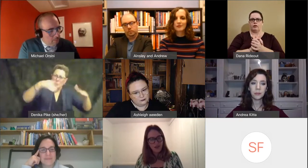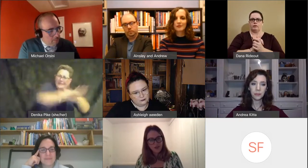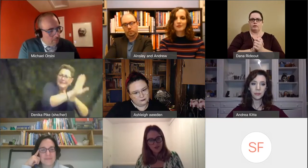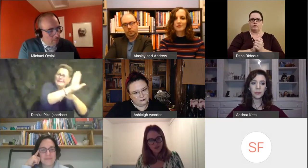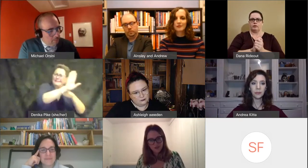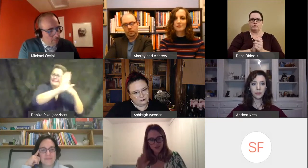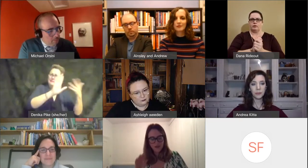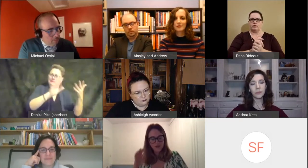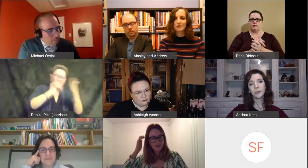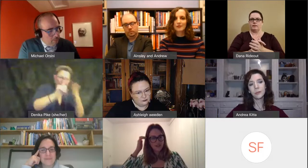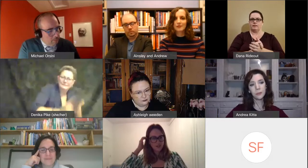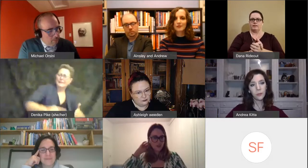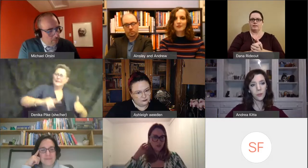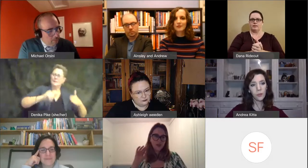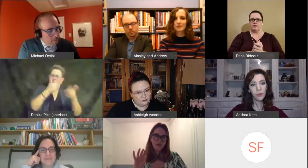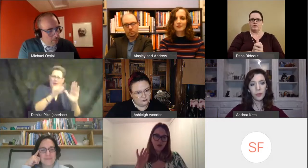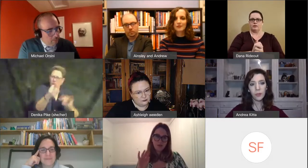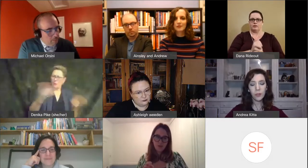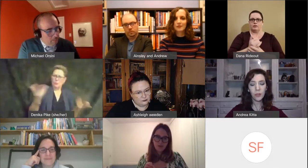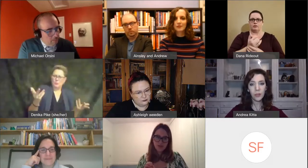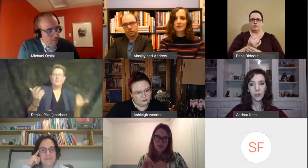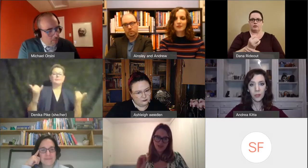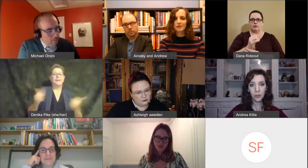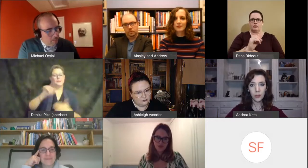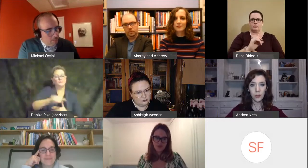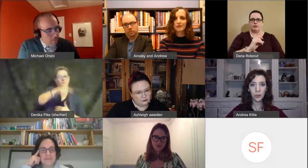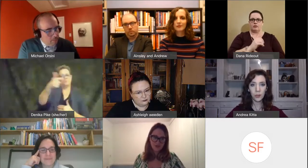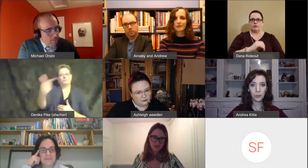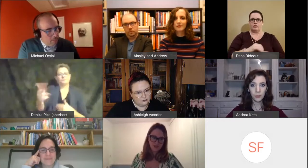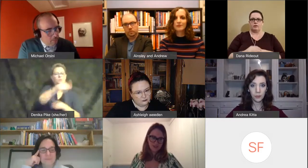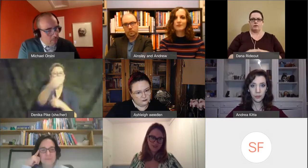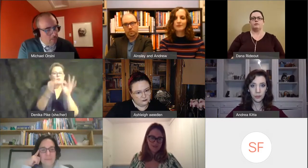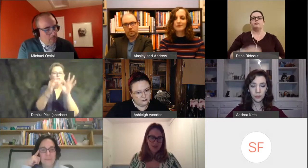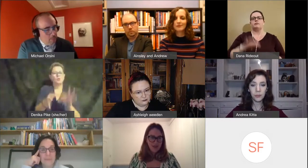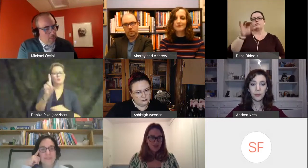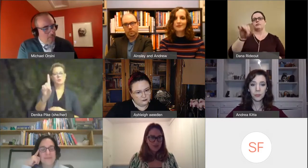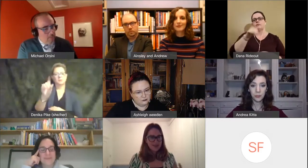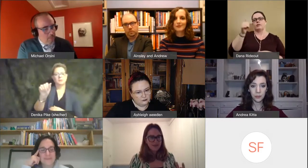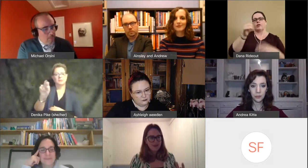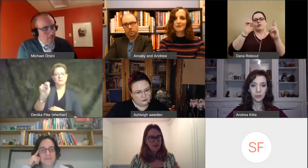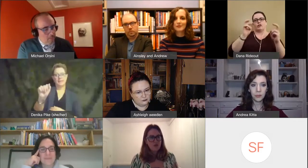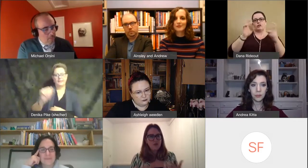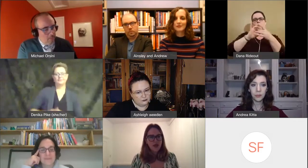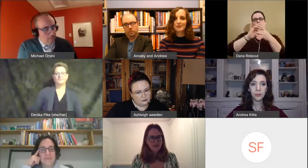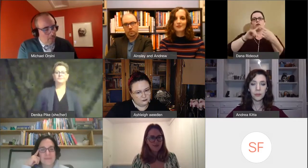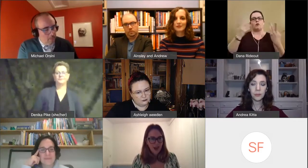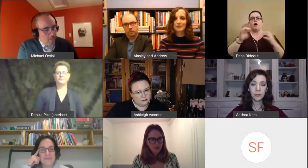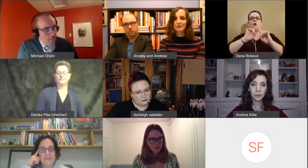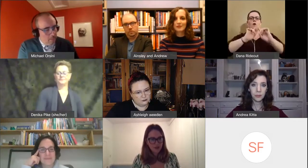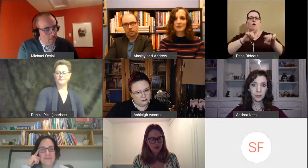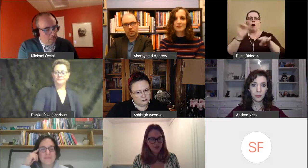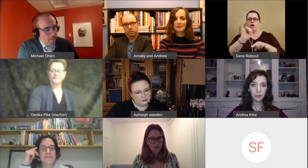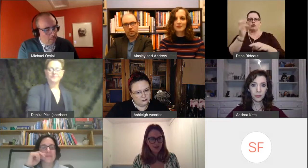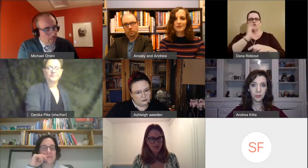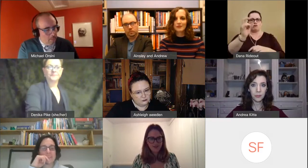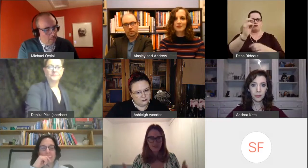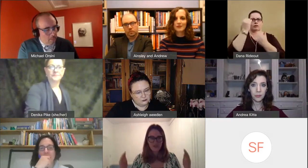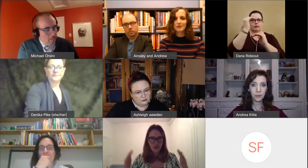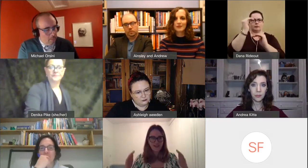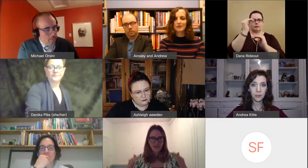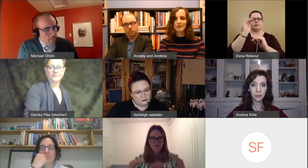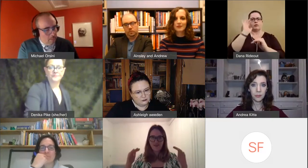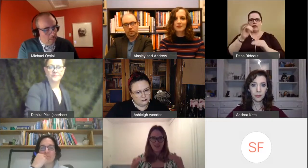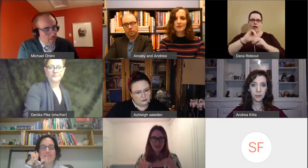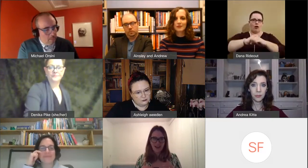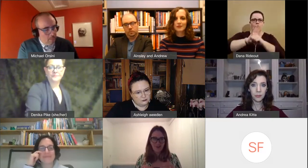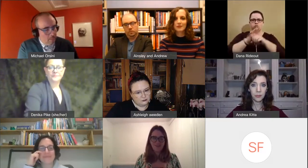The other issue that was very contentious was around borders and travel restrictions, so it seems that an automatic reaction to an outbreak like this is to shut everything down.